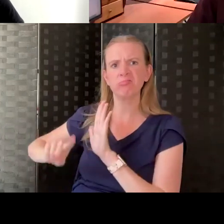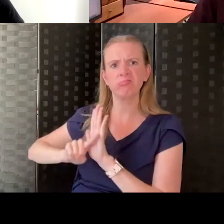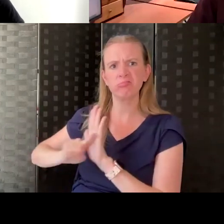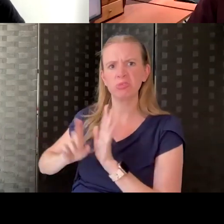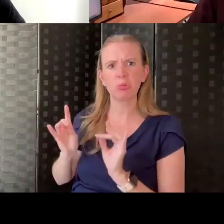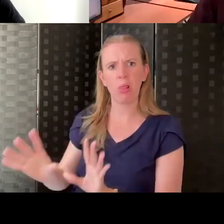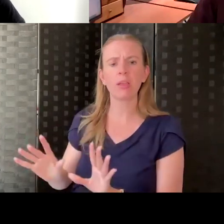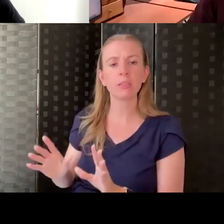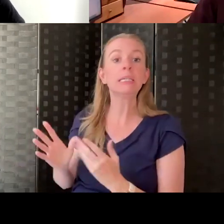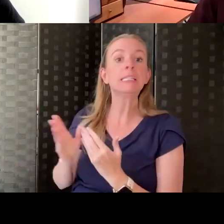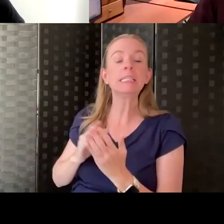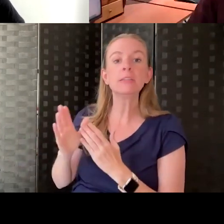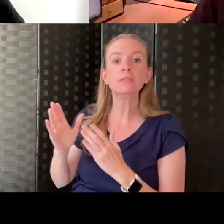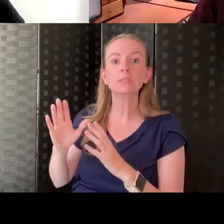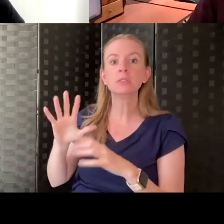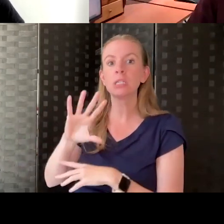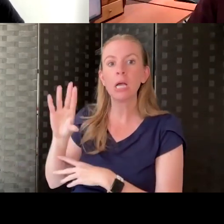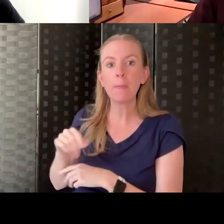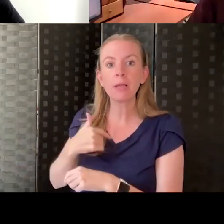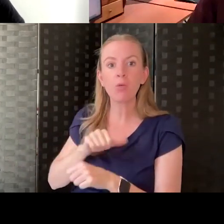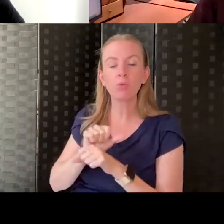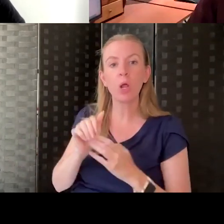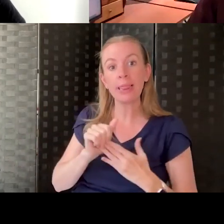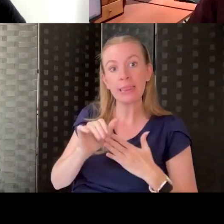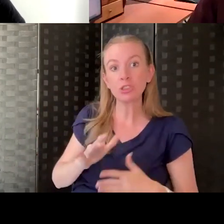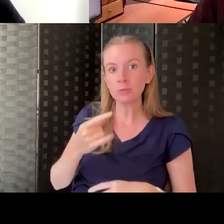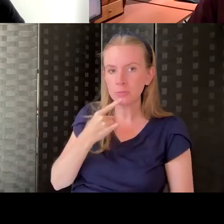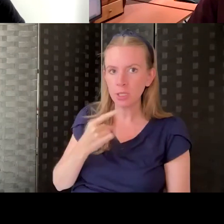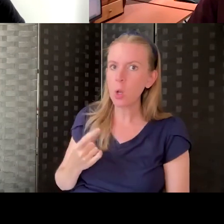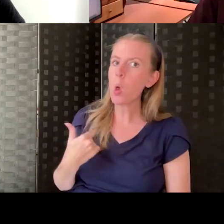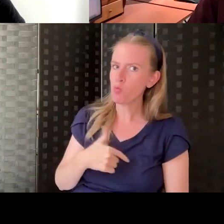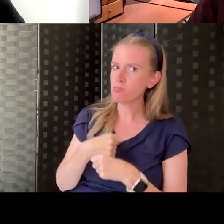in organizations that I've worked where leadership has said we are building a design system,